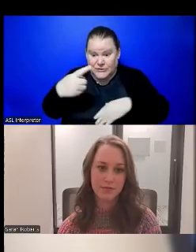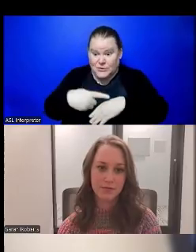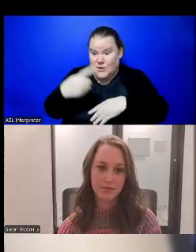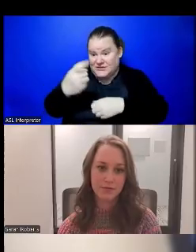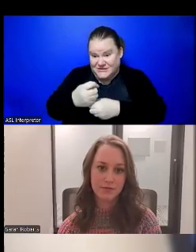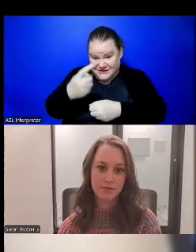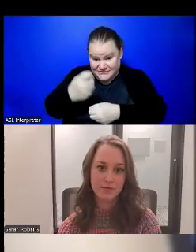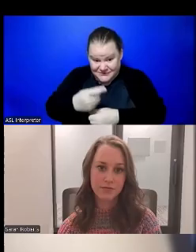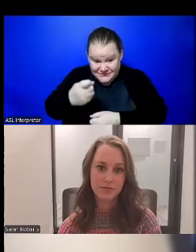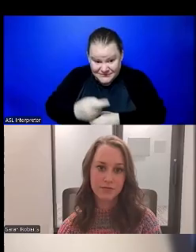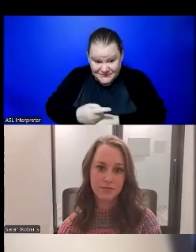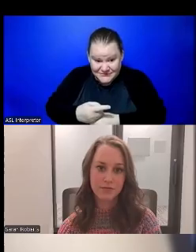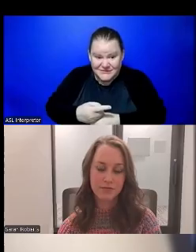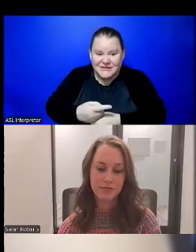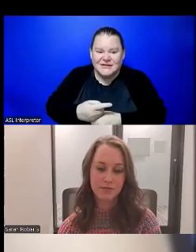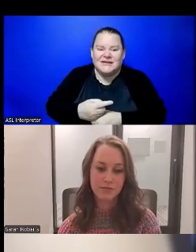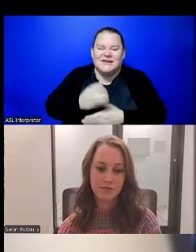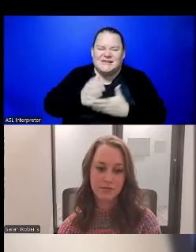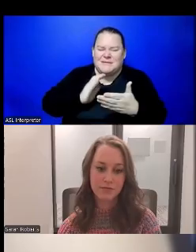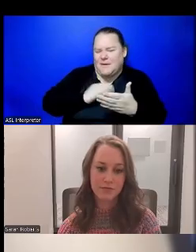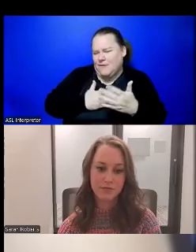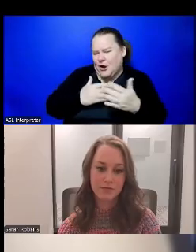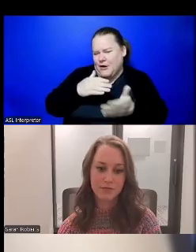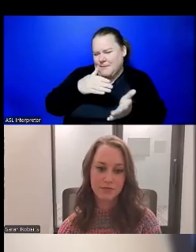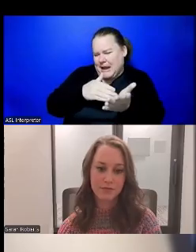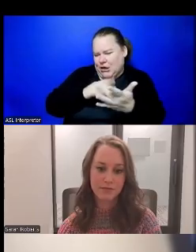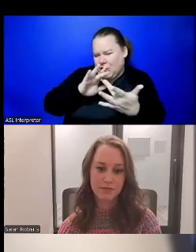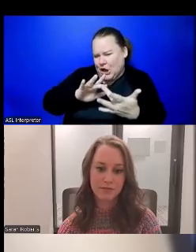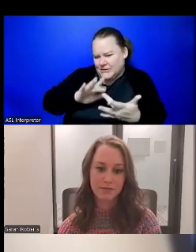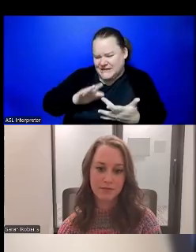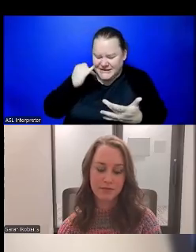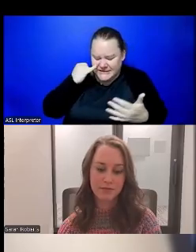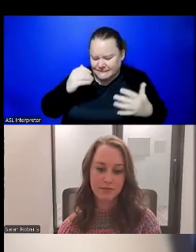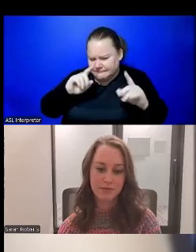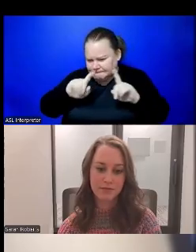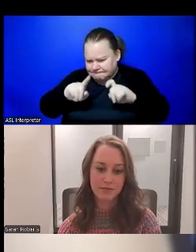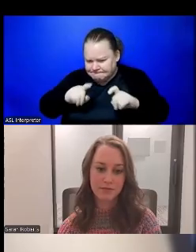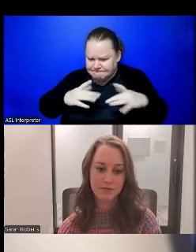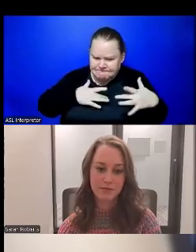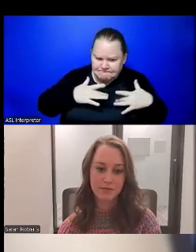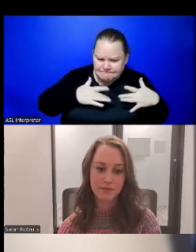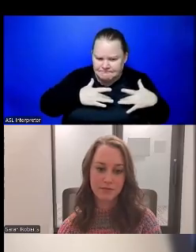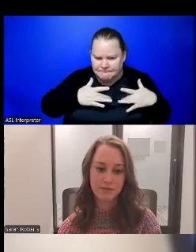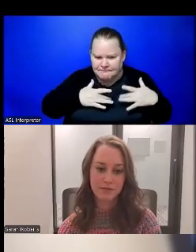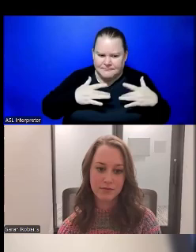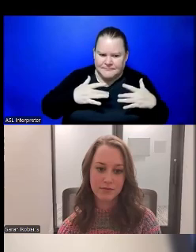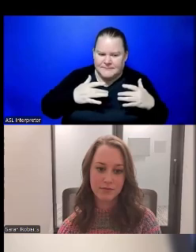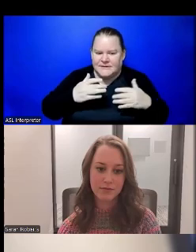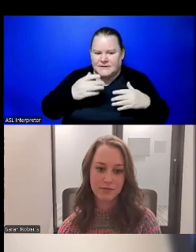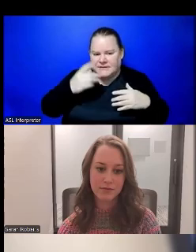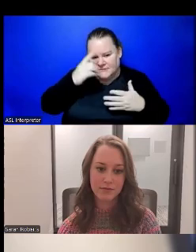those medical contacts on here. If there's questions or concerns for some of the particular medical providers, we'll be